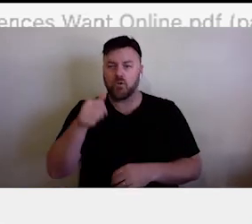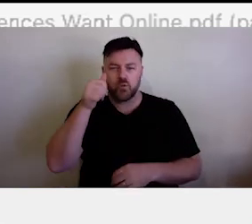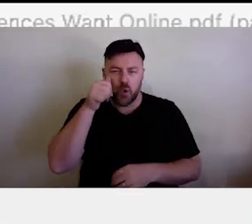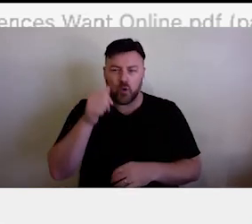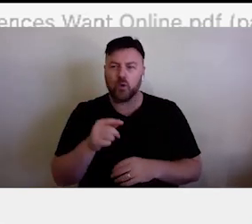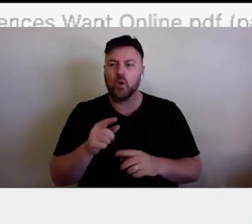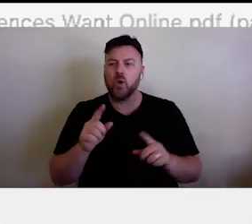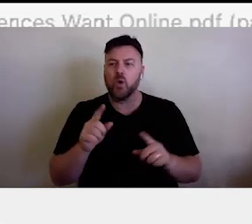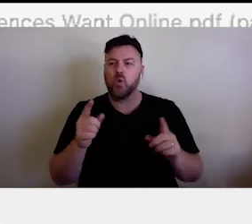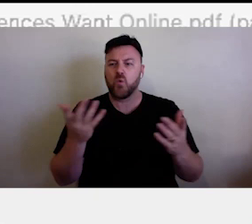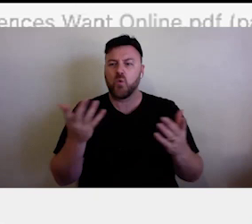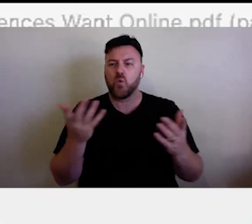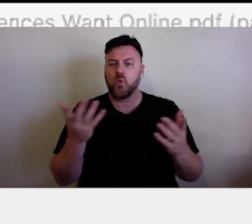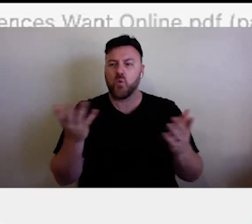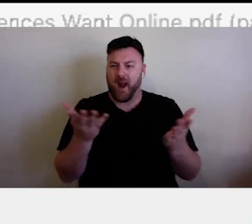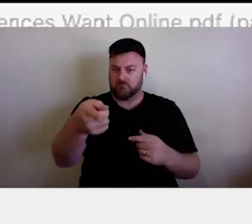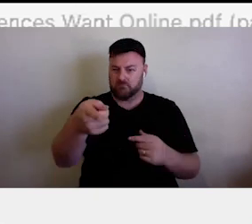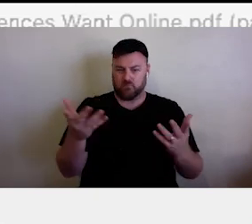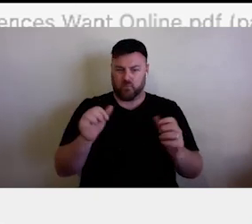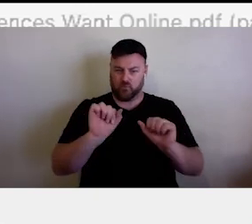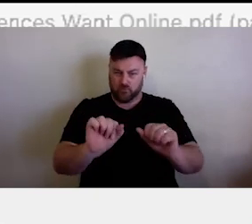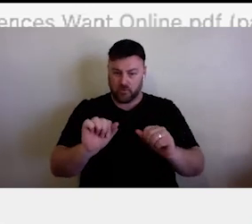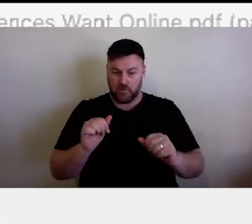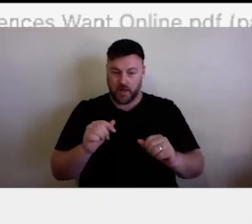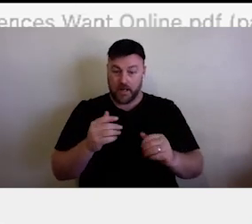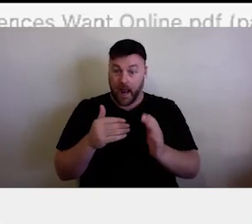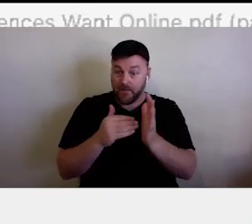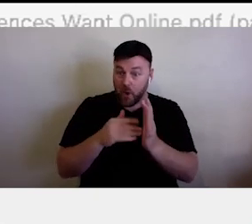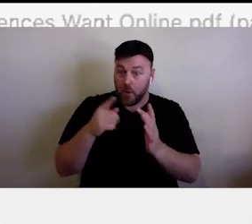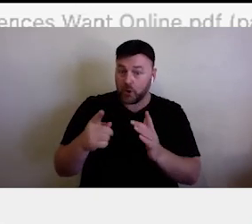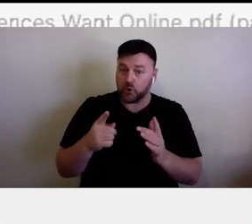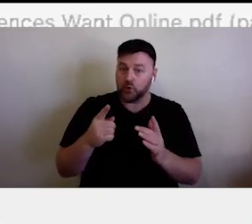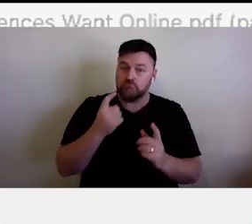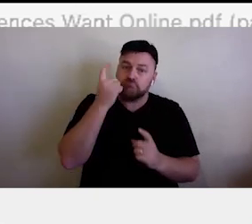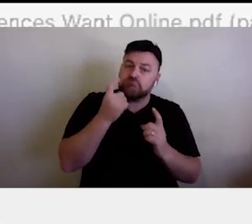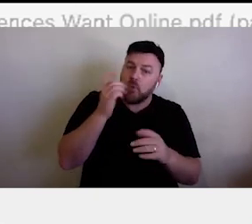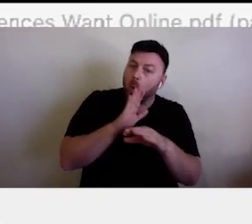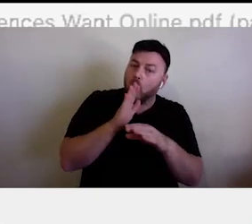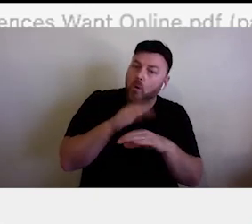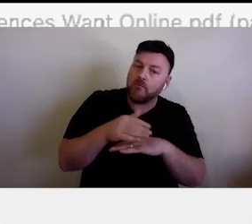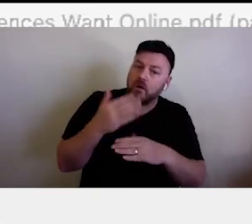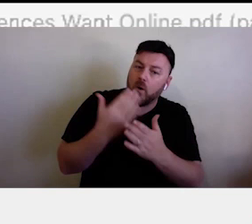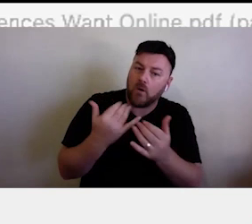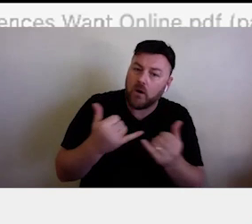curious that nothing concrete is planned. Are you in the active planning phases or developing something. Have you recently begun